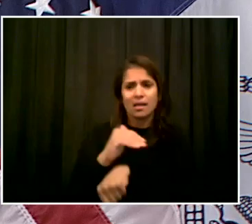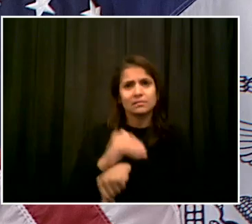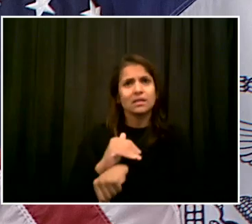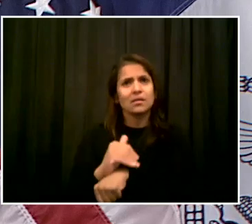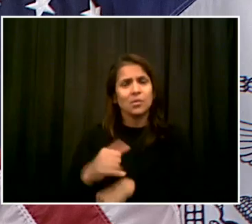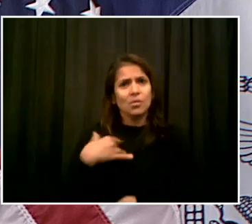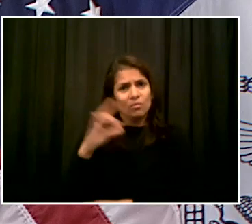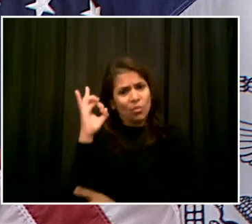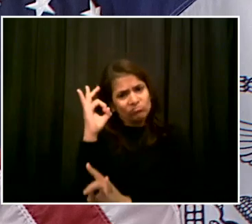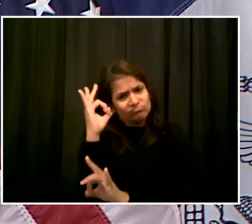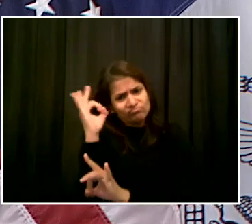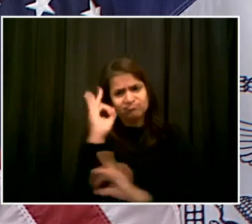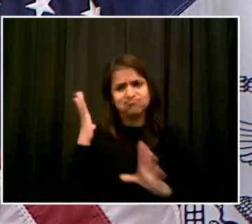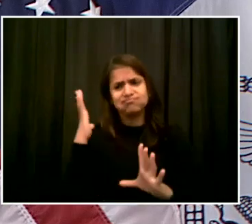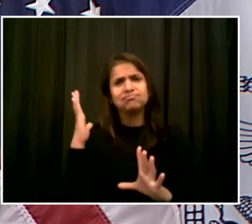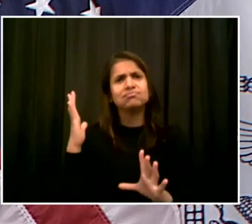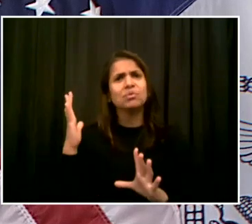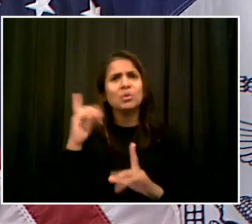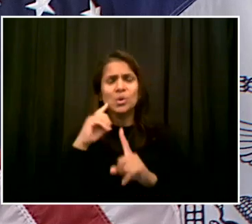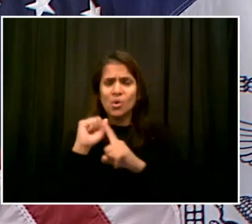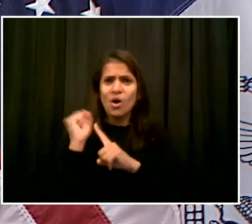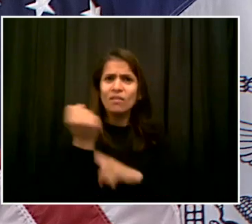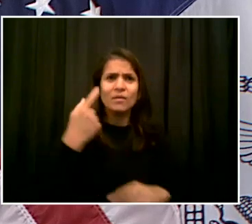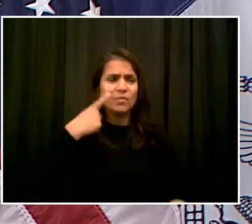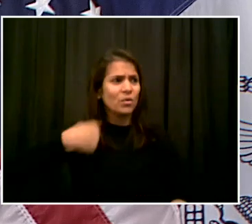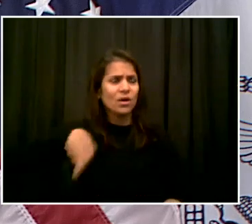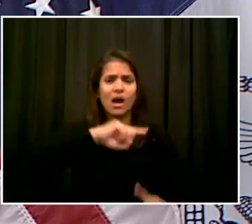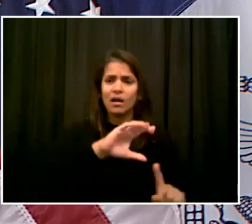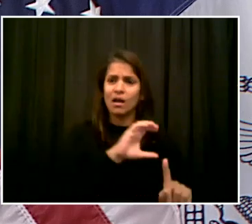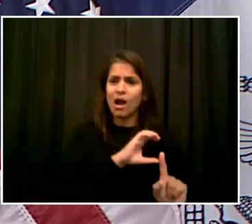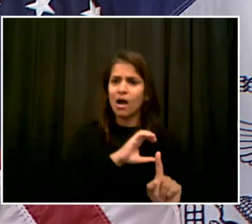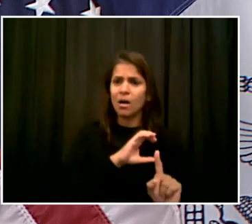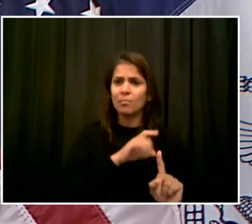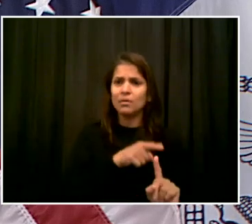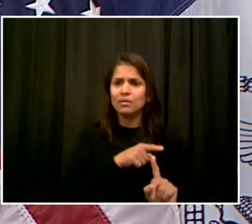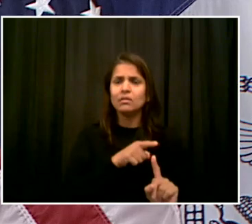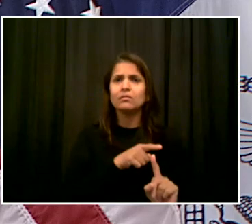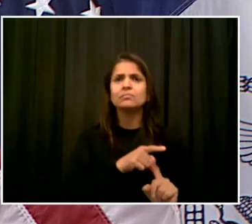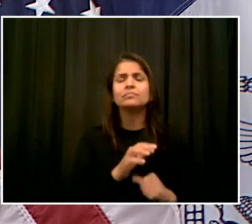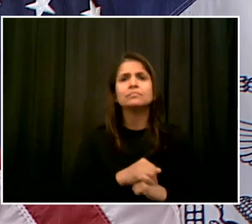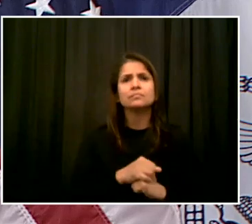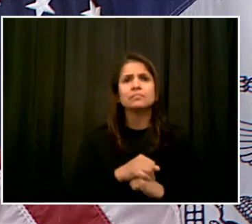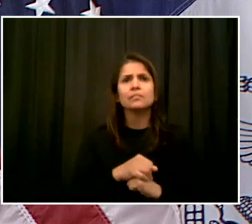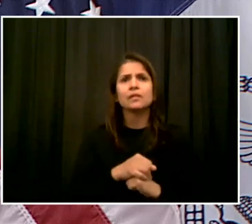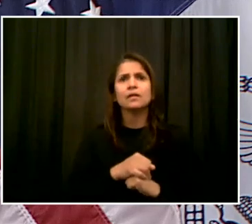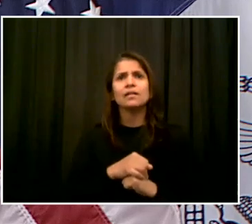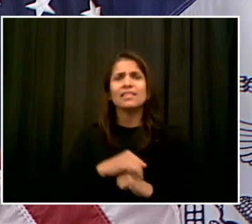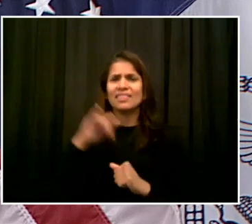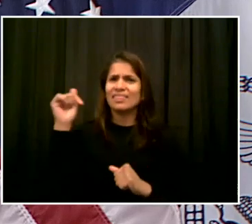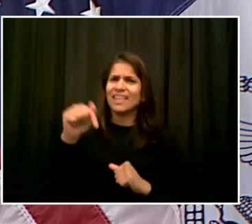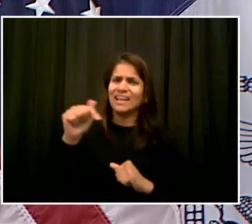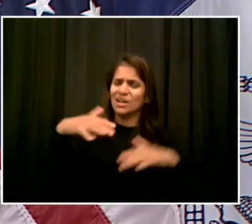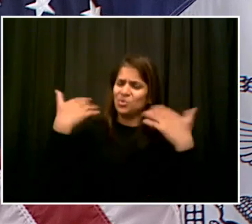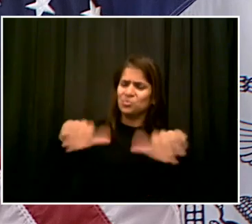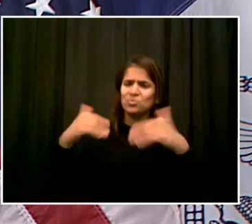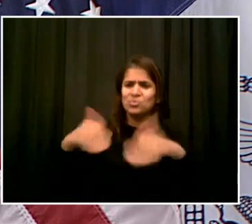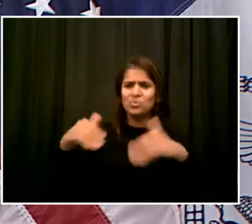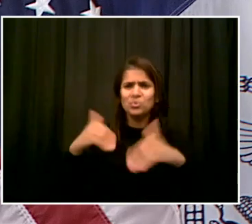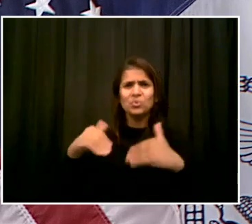DEAL FOR A SITUATION. AND THE